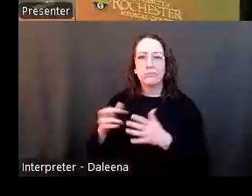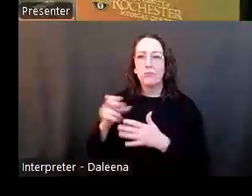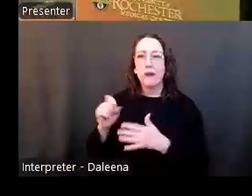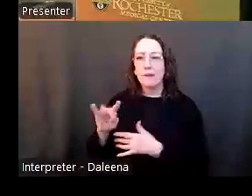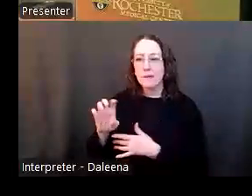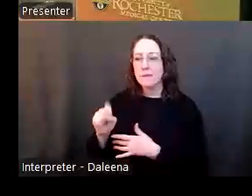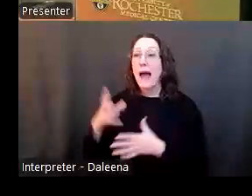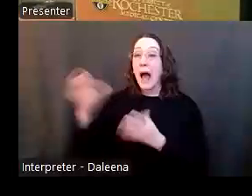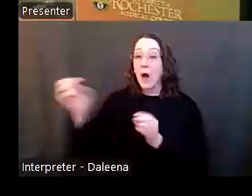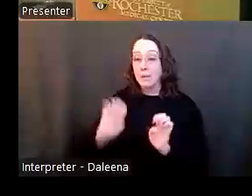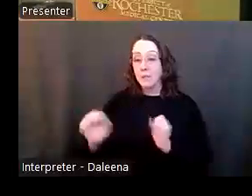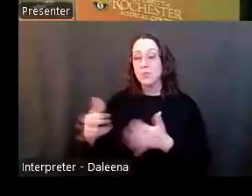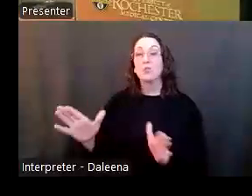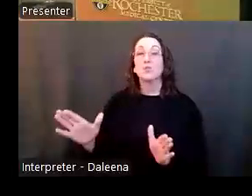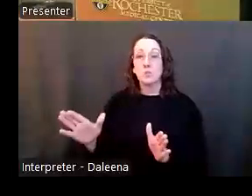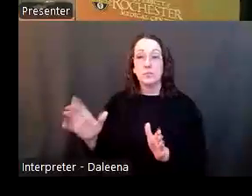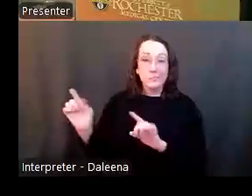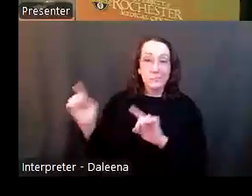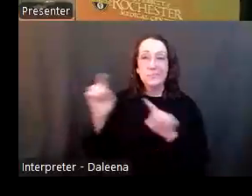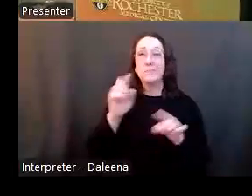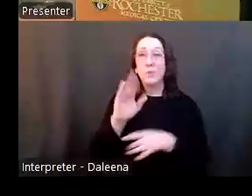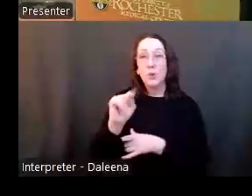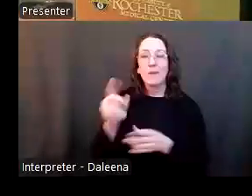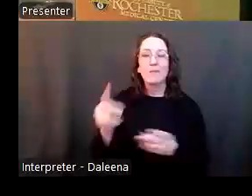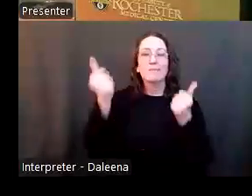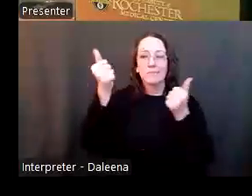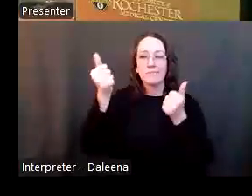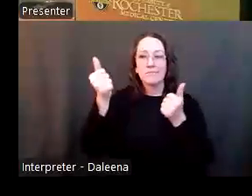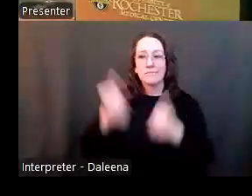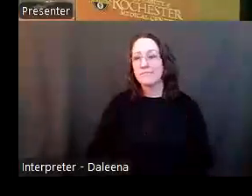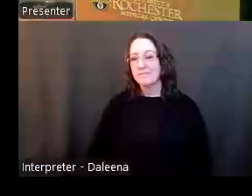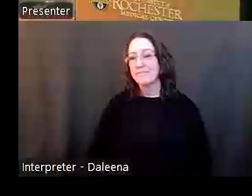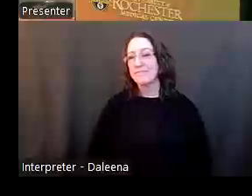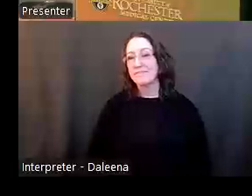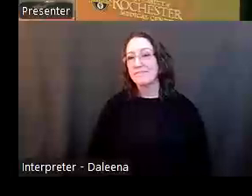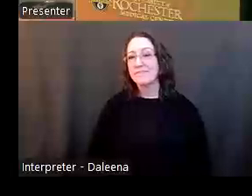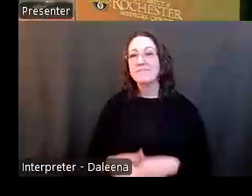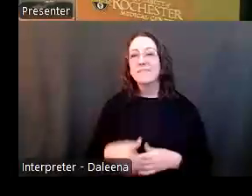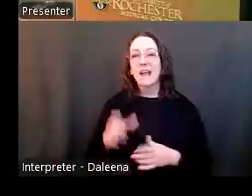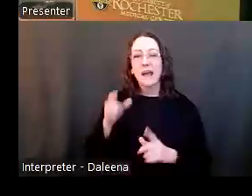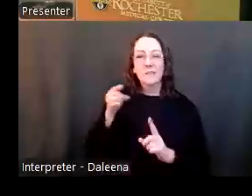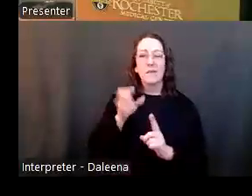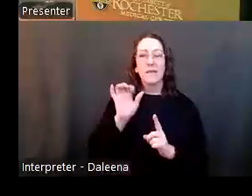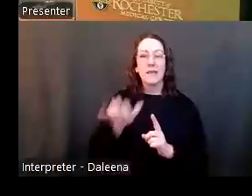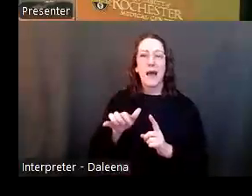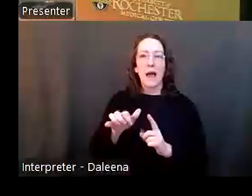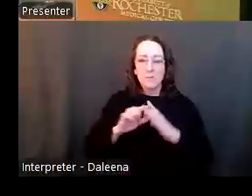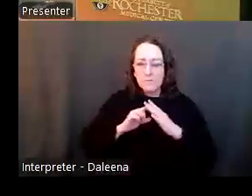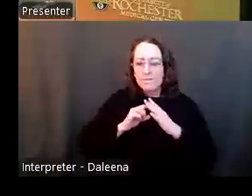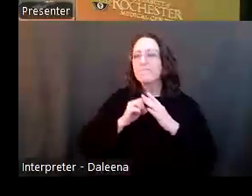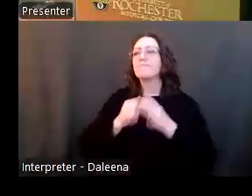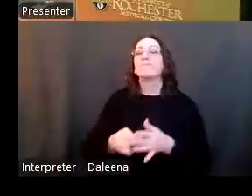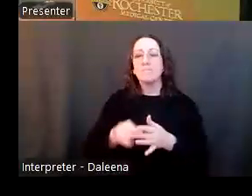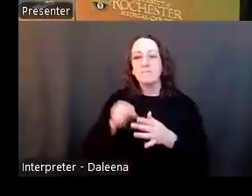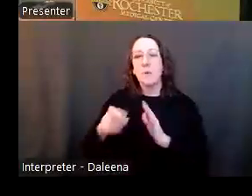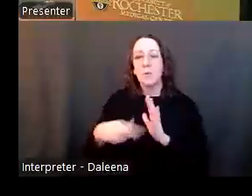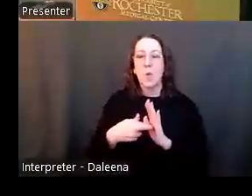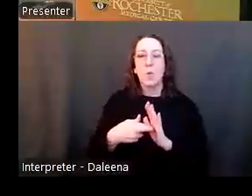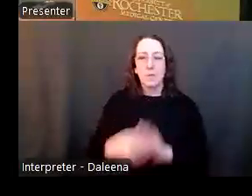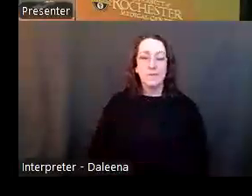the emergency room and up to the unit quicker so from that came the initiation of this role so um